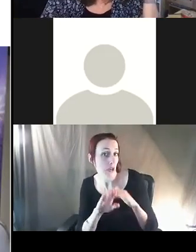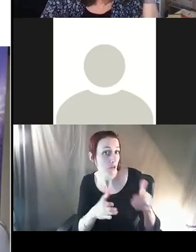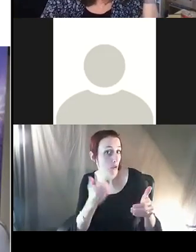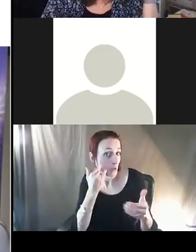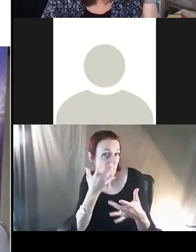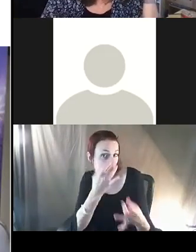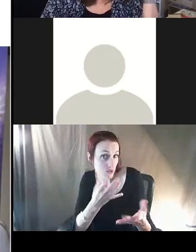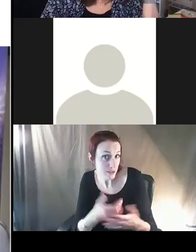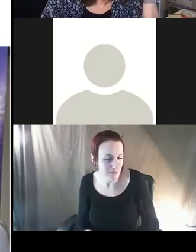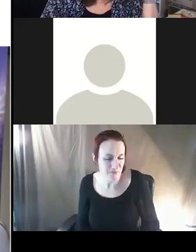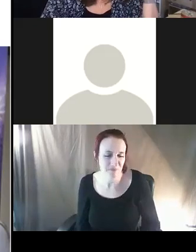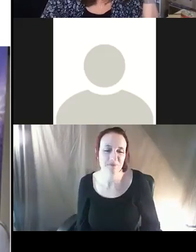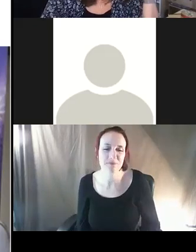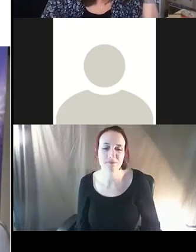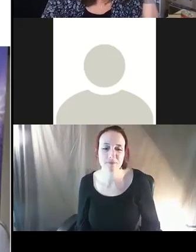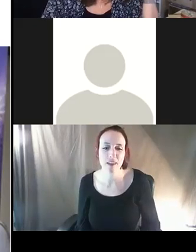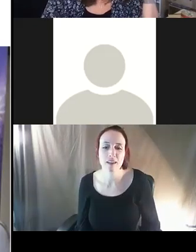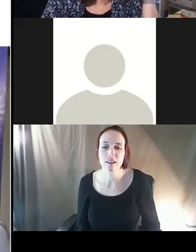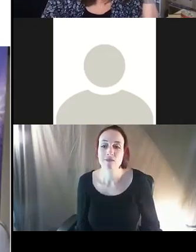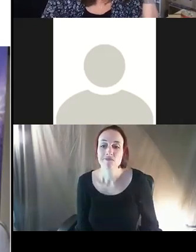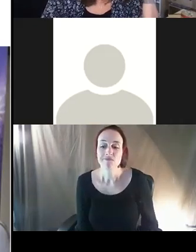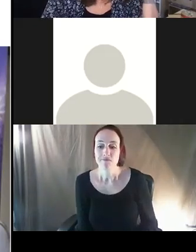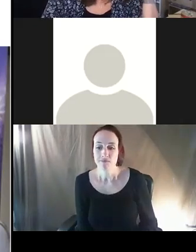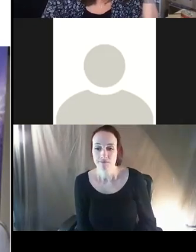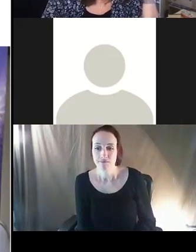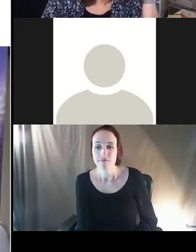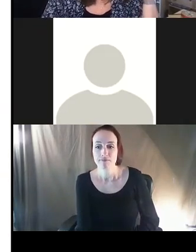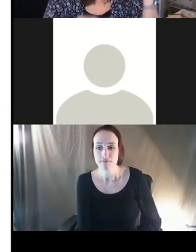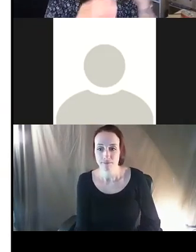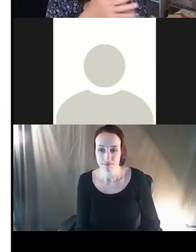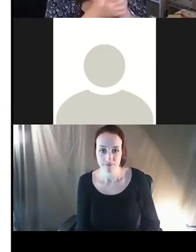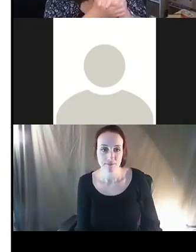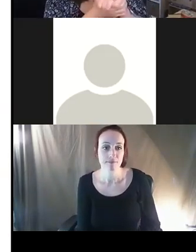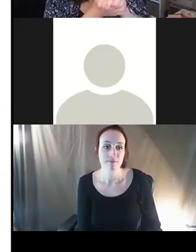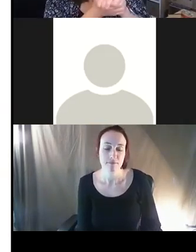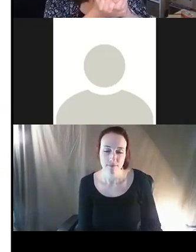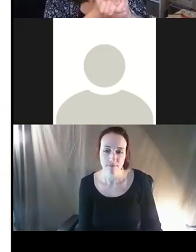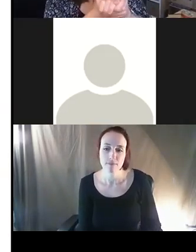So, within this group fabulous things are coming.